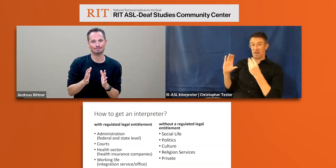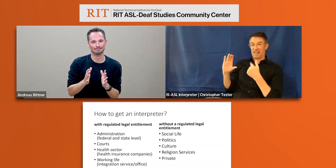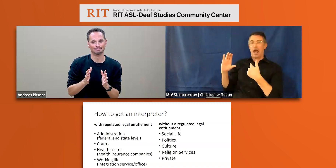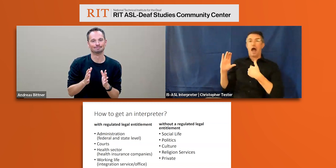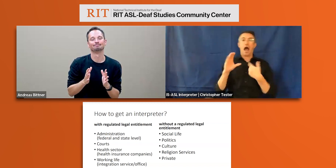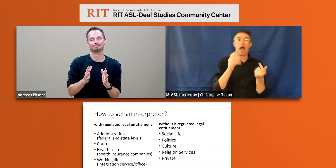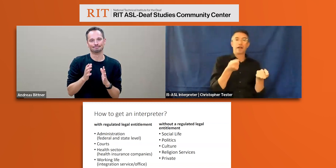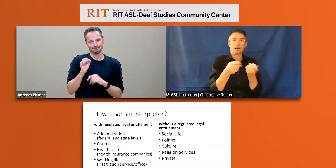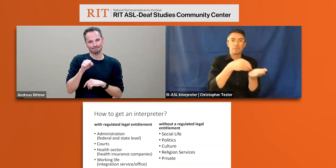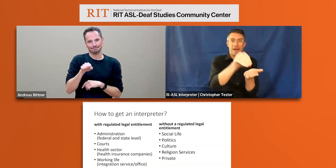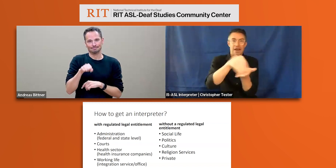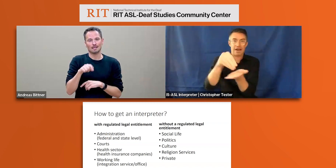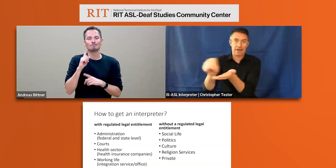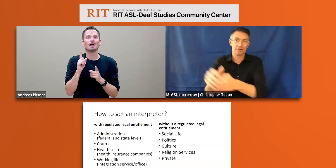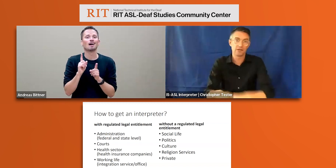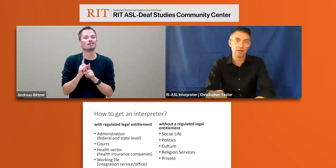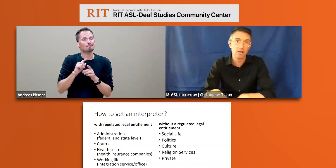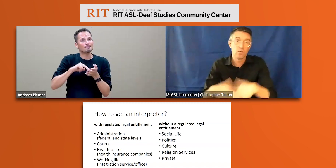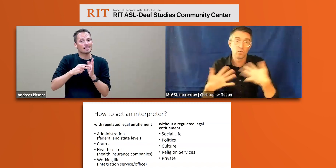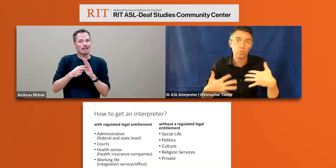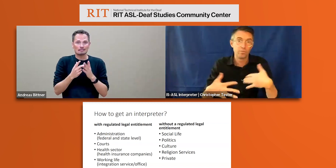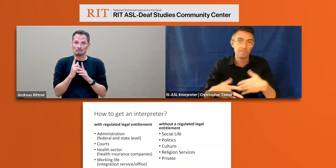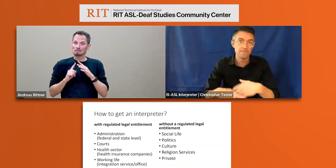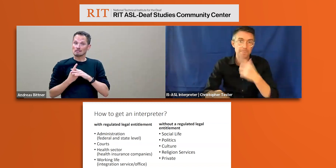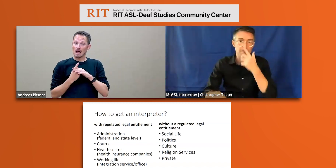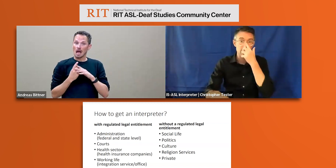the interpreter is being paid appropriately.